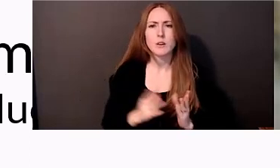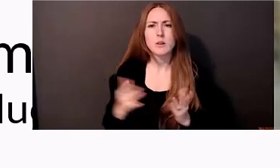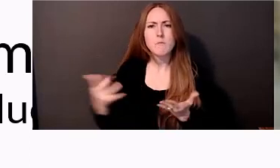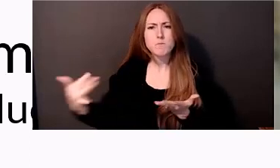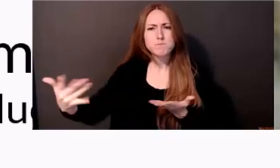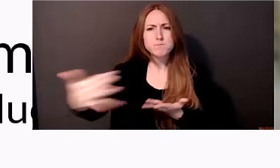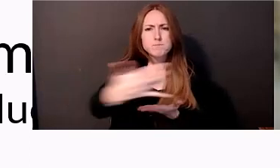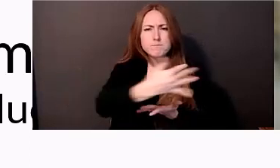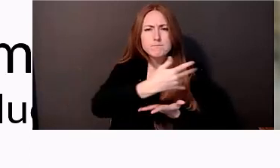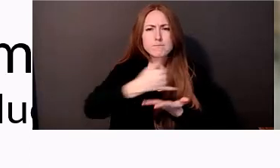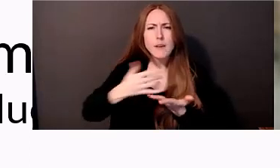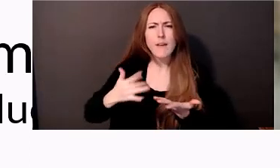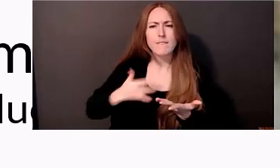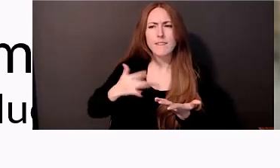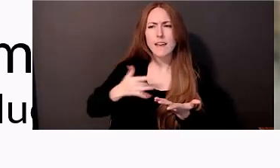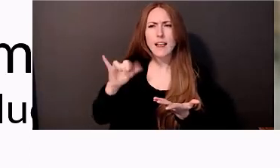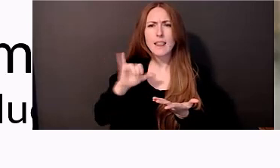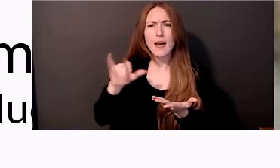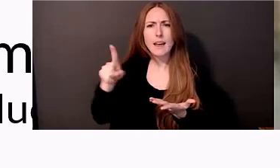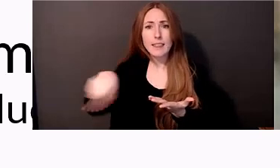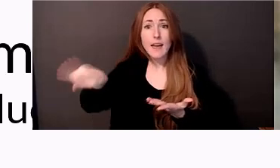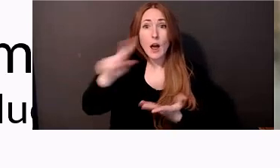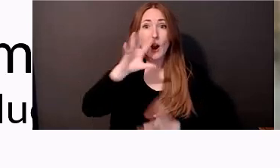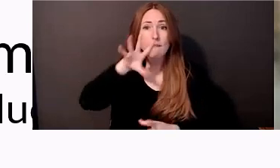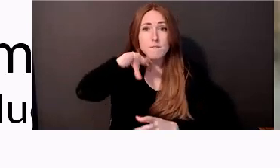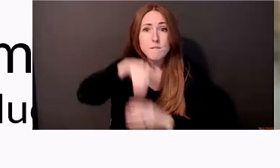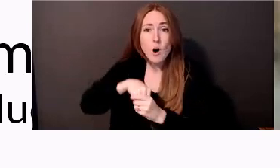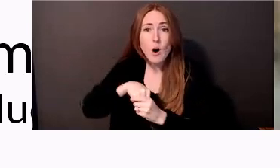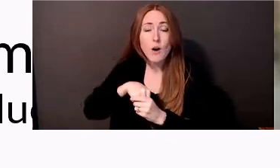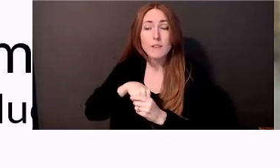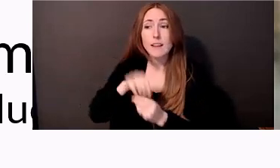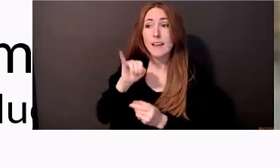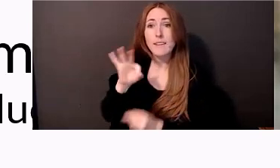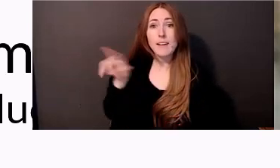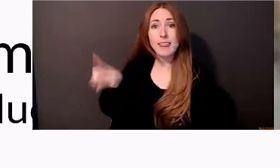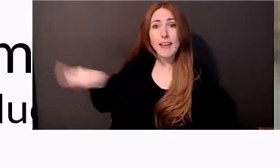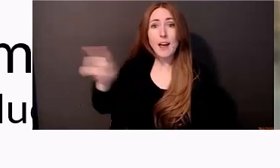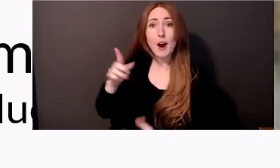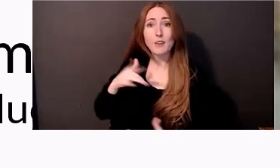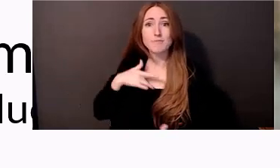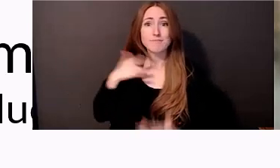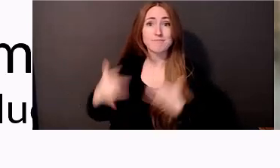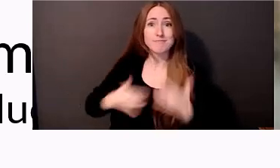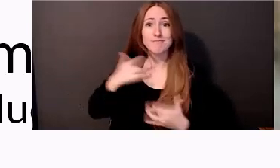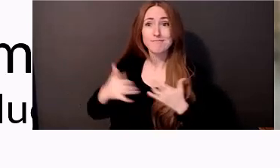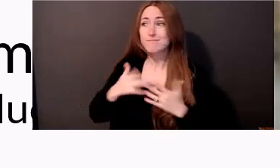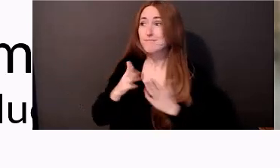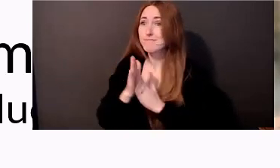When people are excited about what you're doing and what they're engaged in, they're more likely to put the word out there.